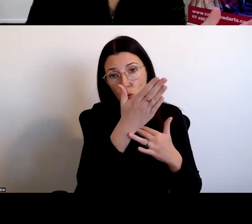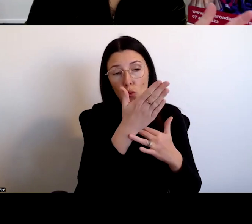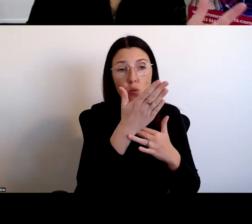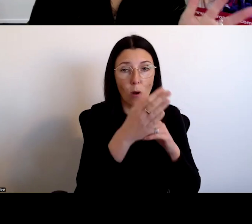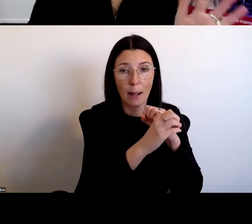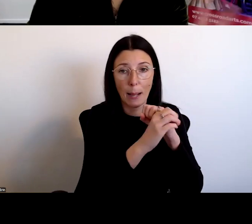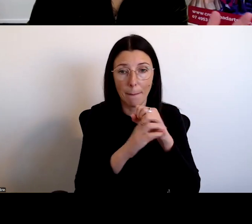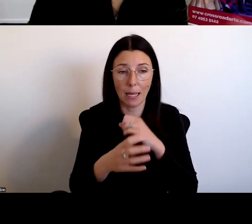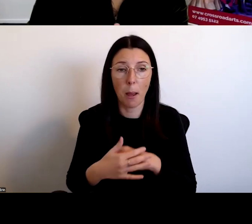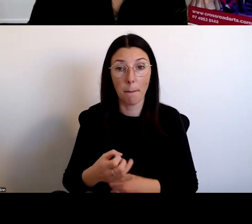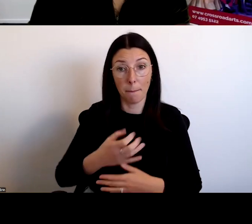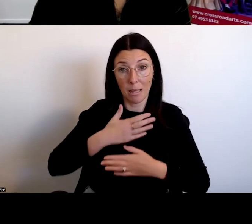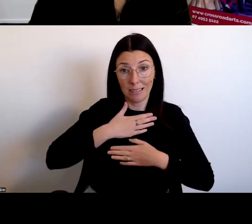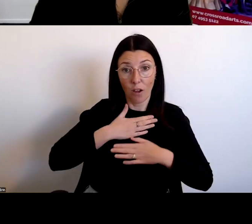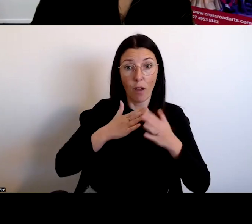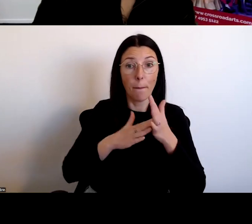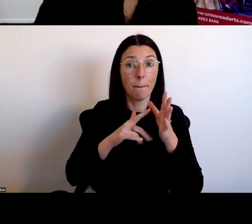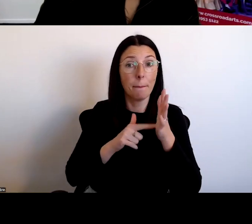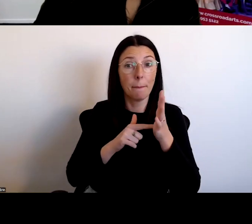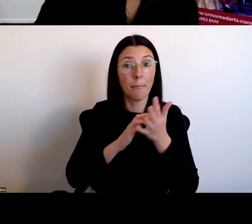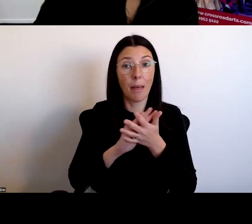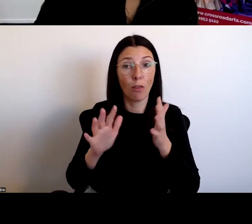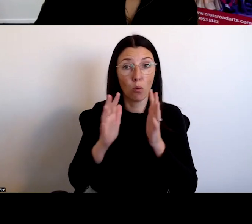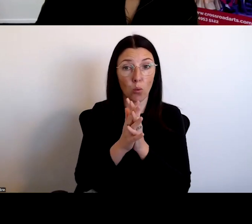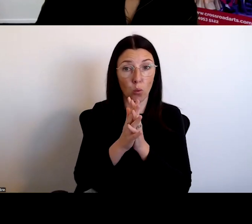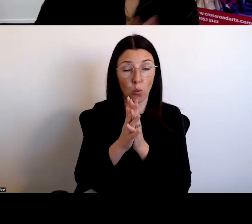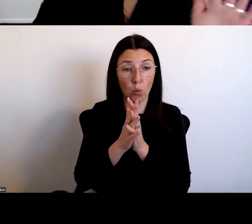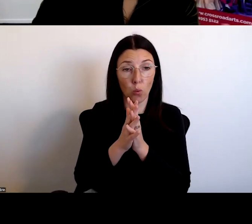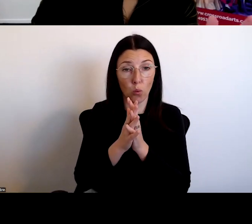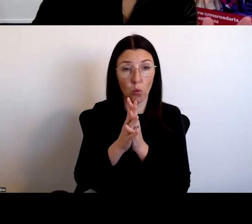Matthew and I met, I think it was at the beginning of the year, or we spoke at the